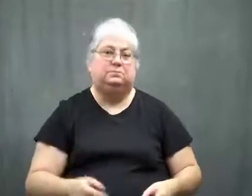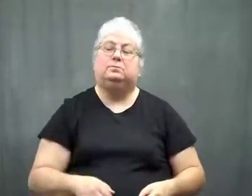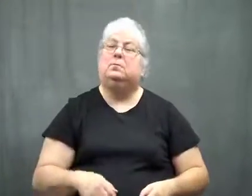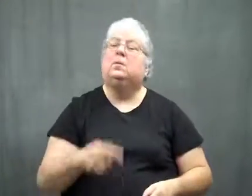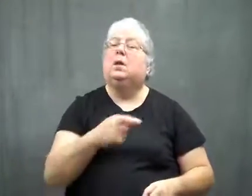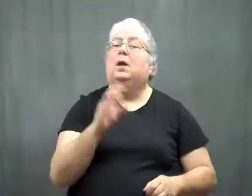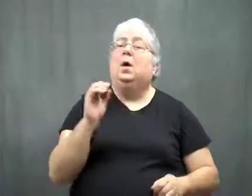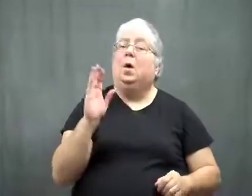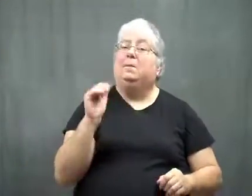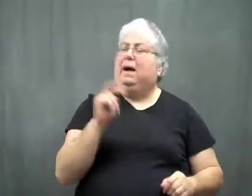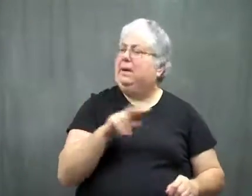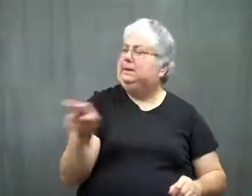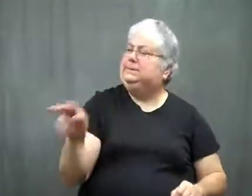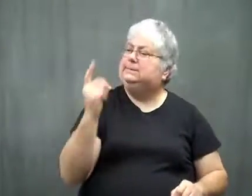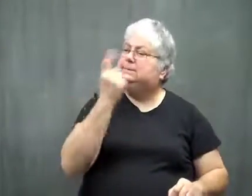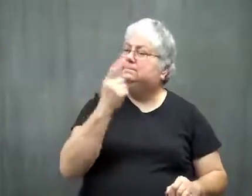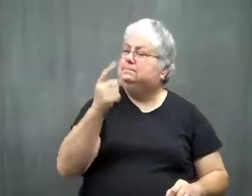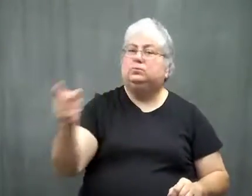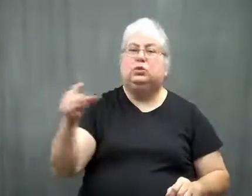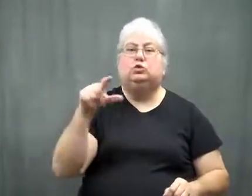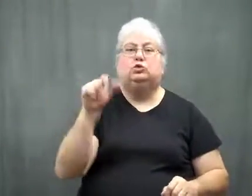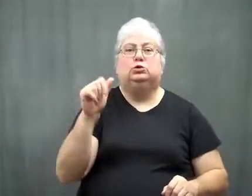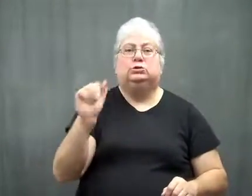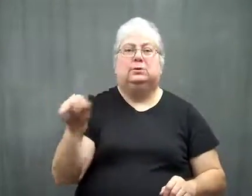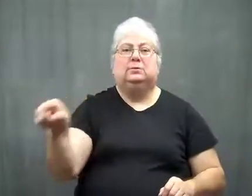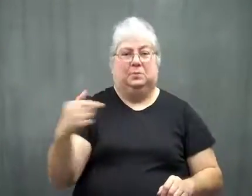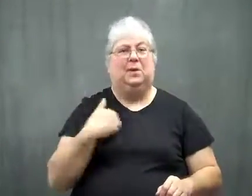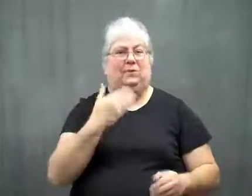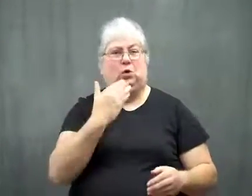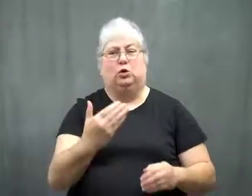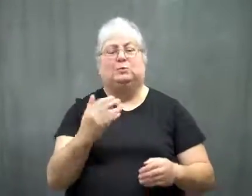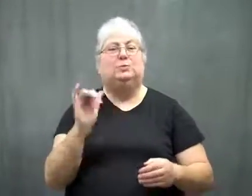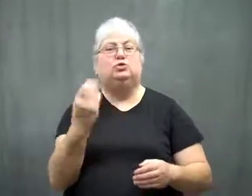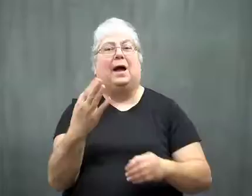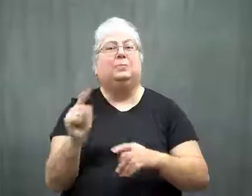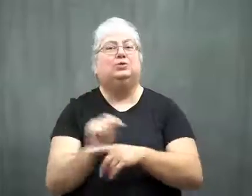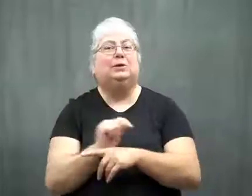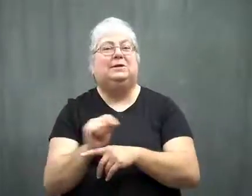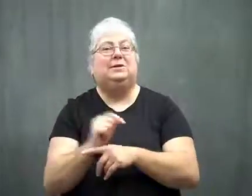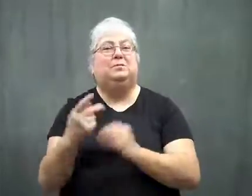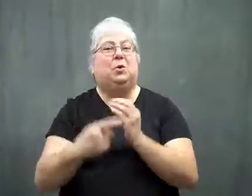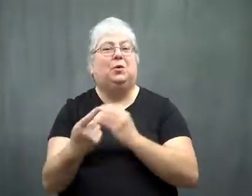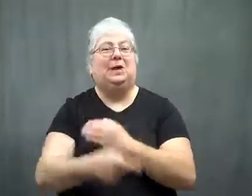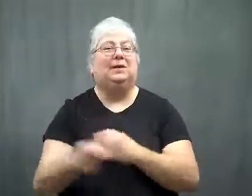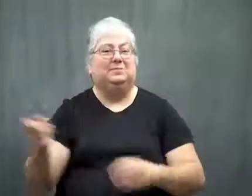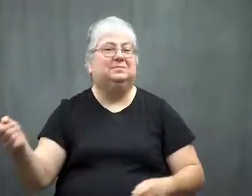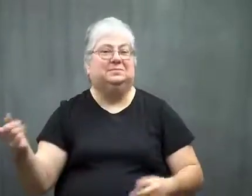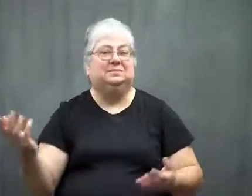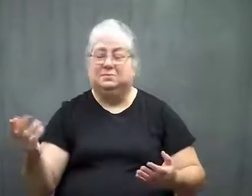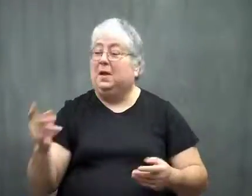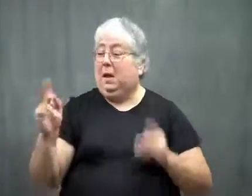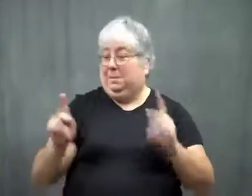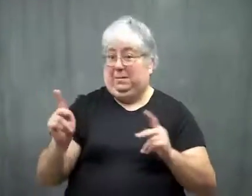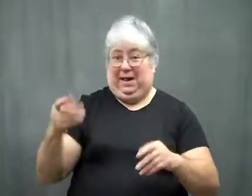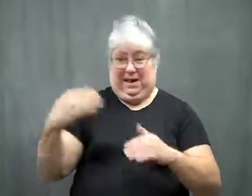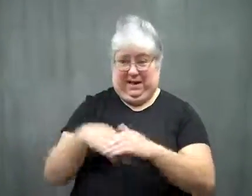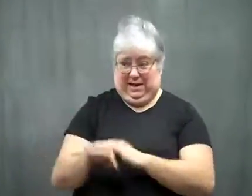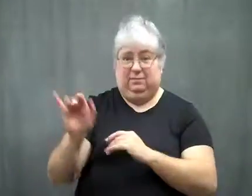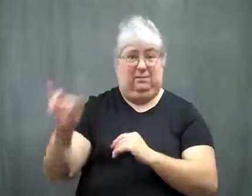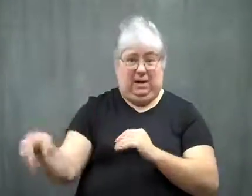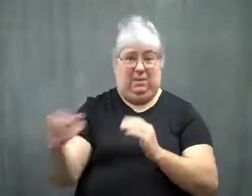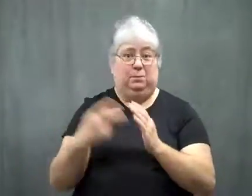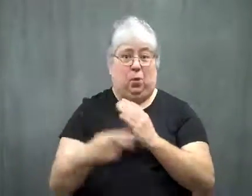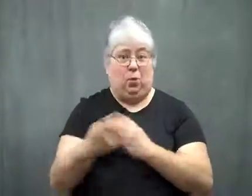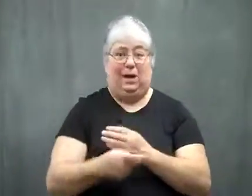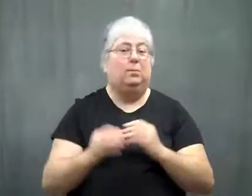He likes Georgia's job training program.